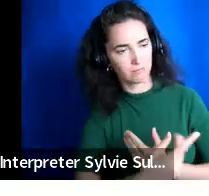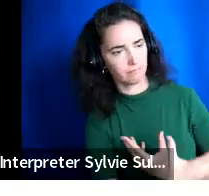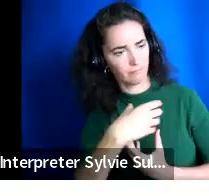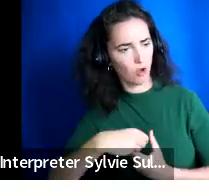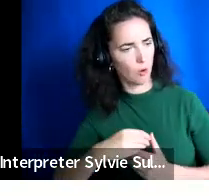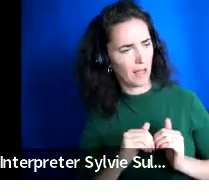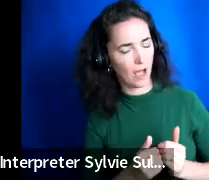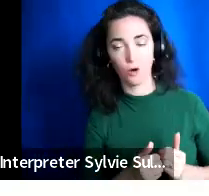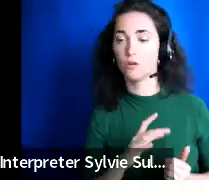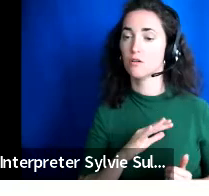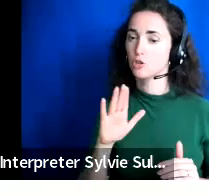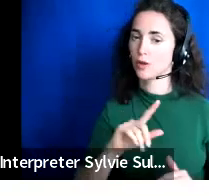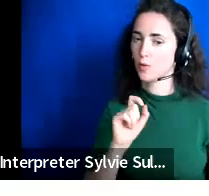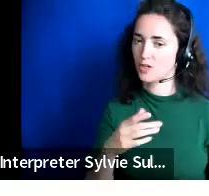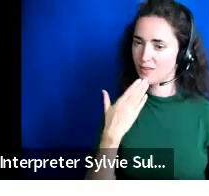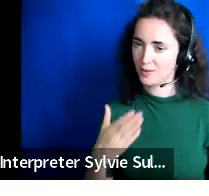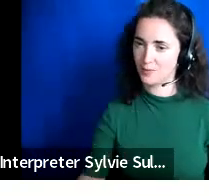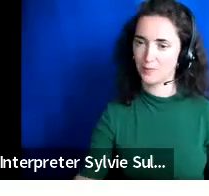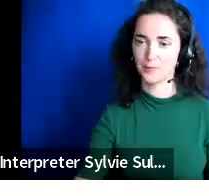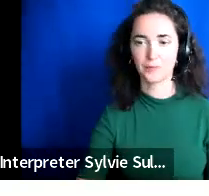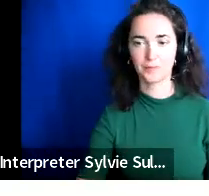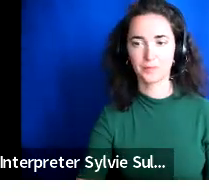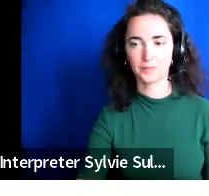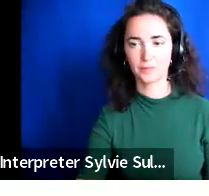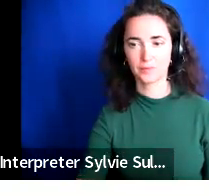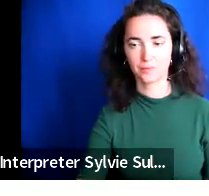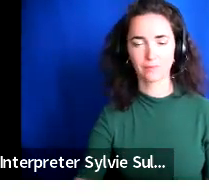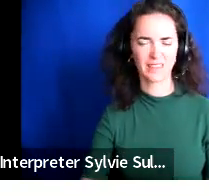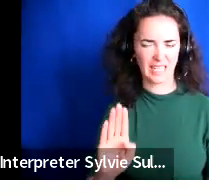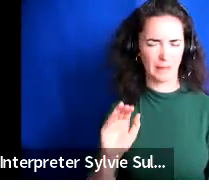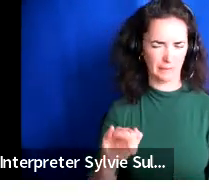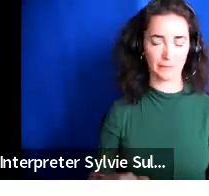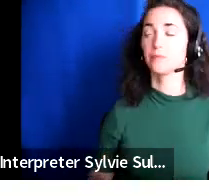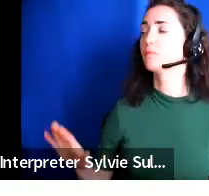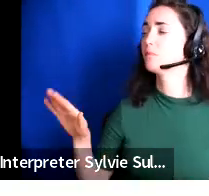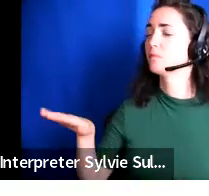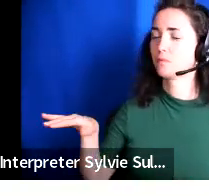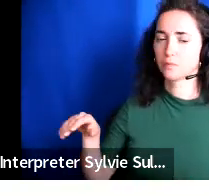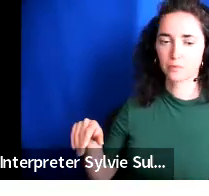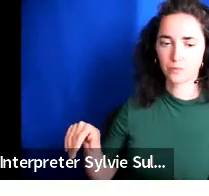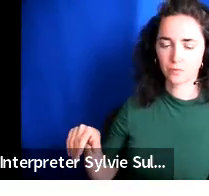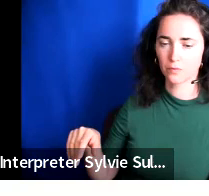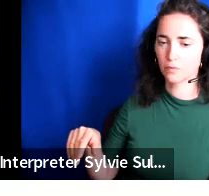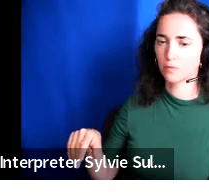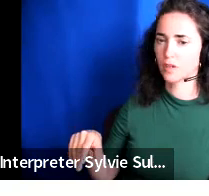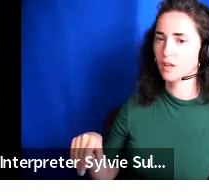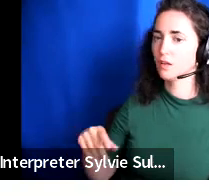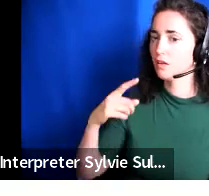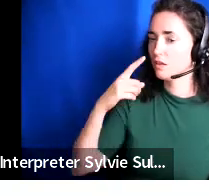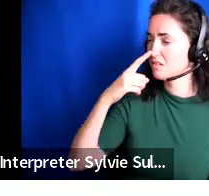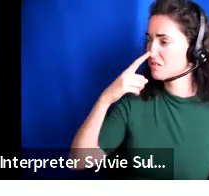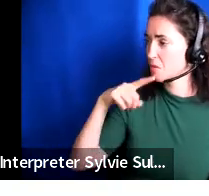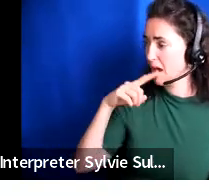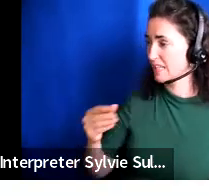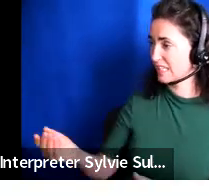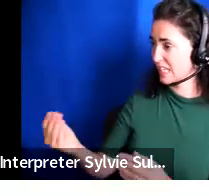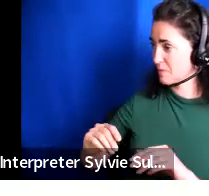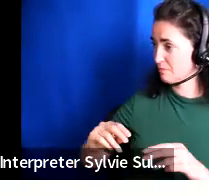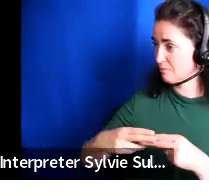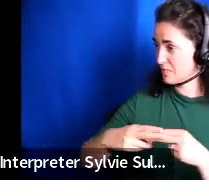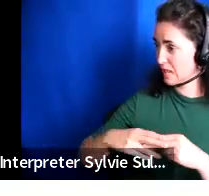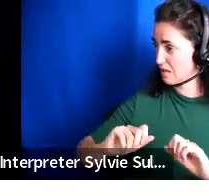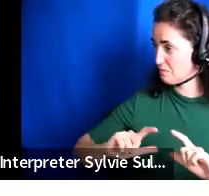Great question. Thank you. and Charlene. Can you provide that presentation to me so that we could share with the attendees?